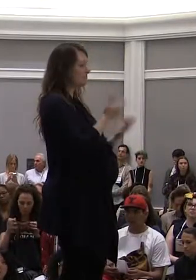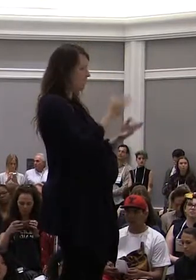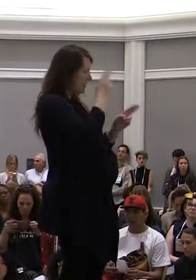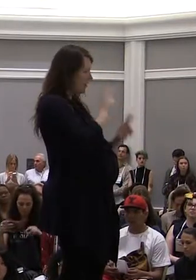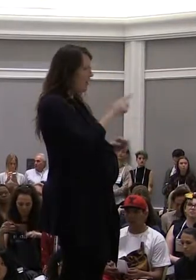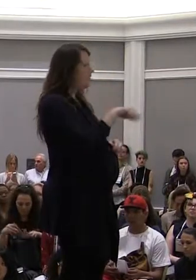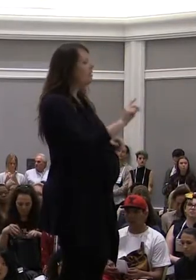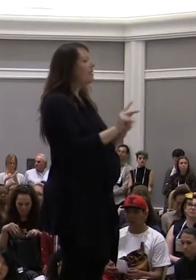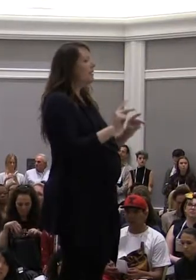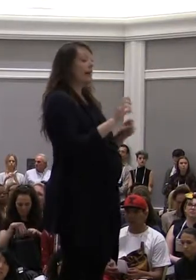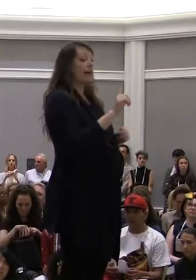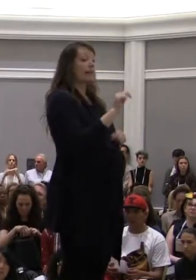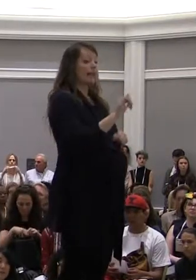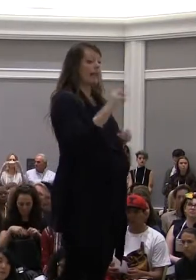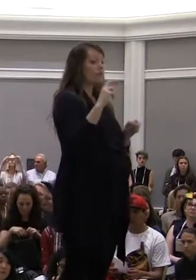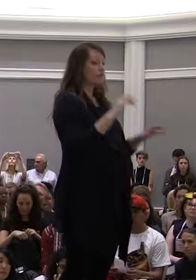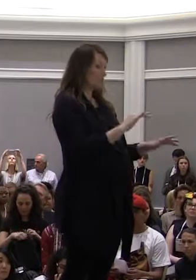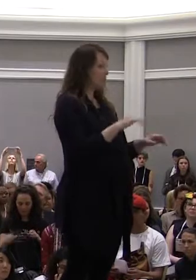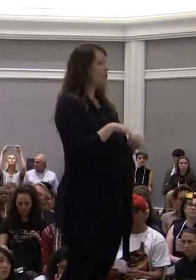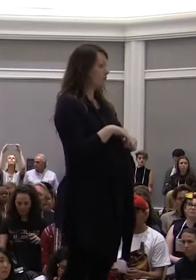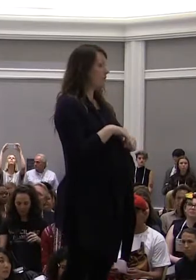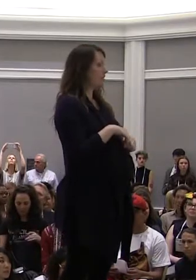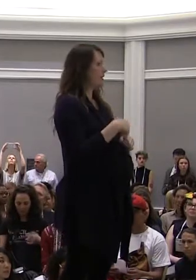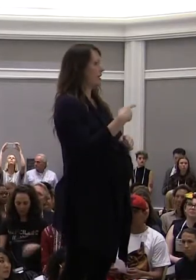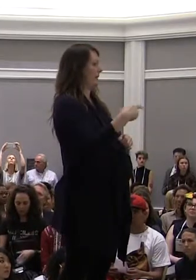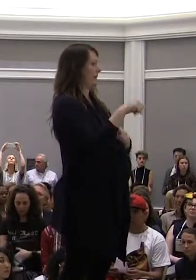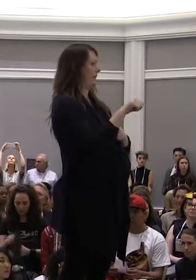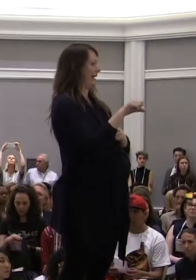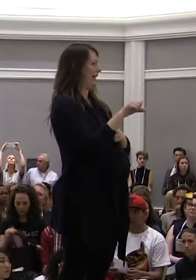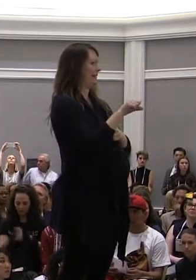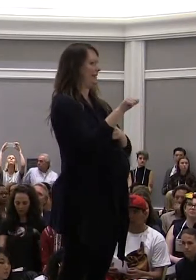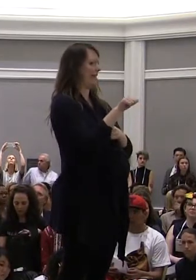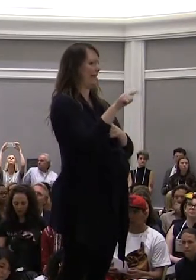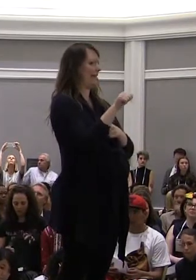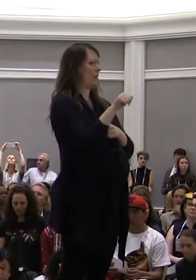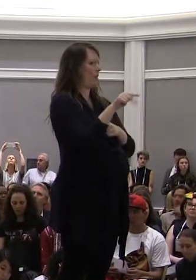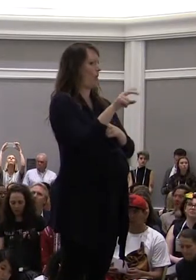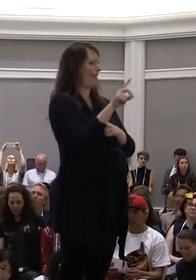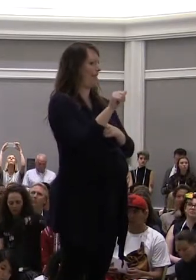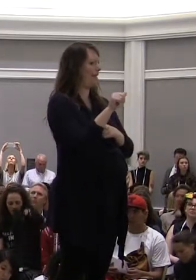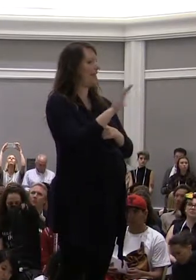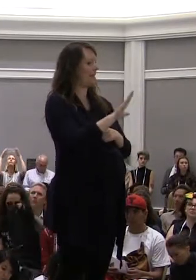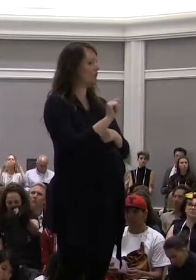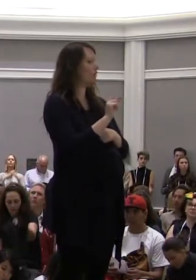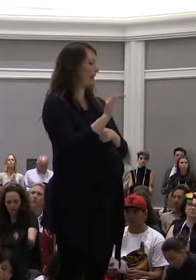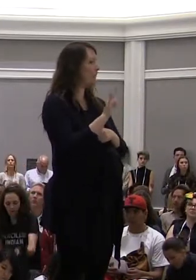it's Clay River of the Passamaquoddy Tribe who's here and their student,